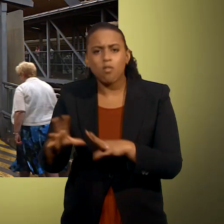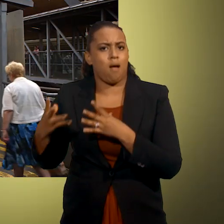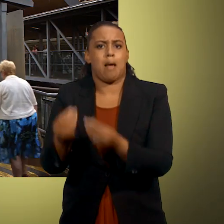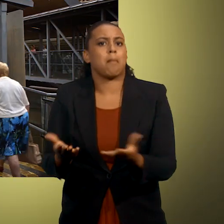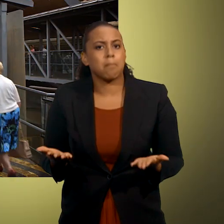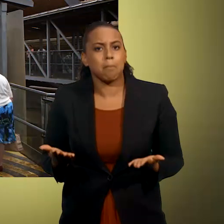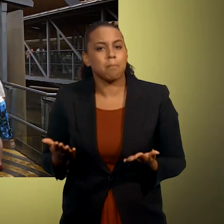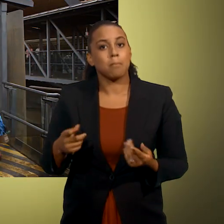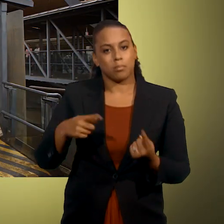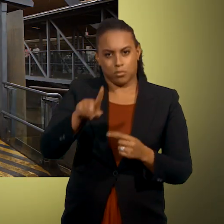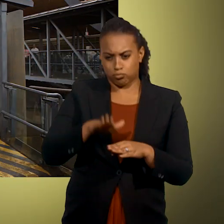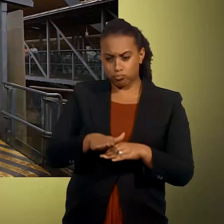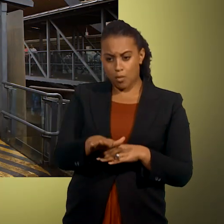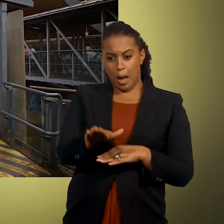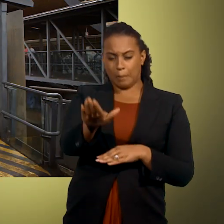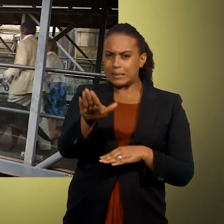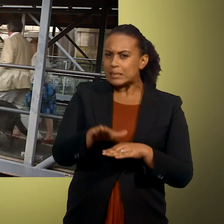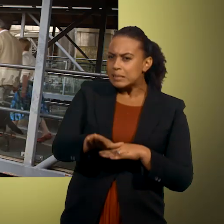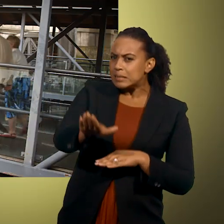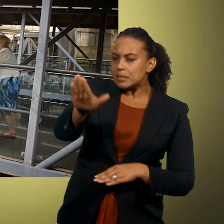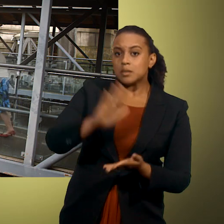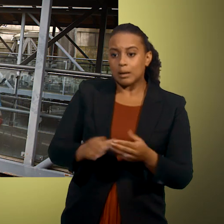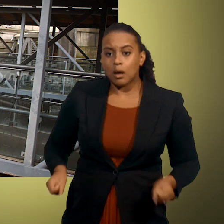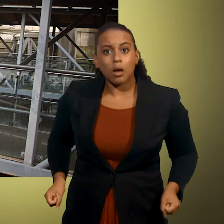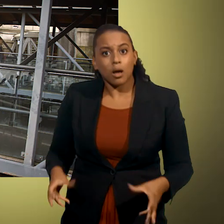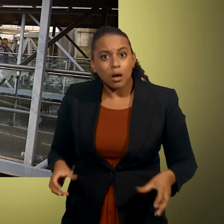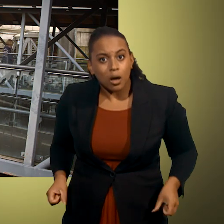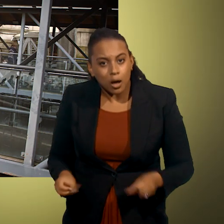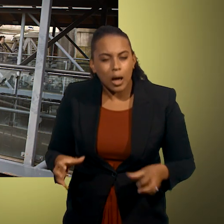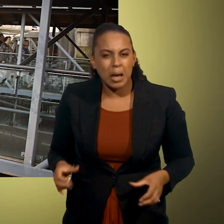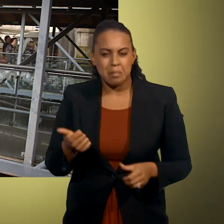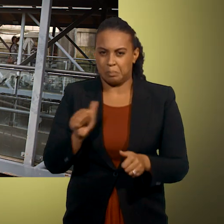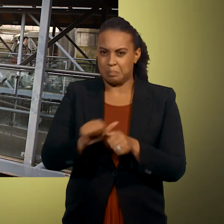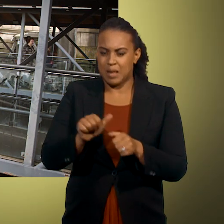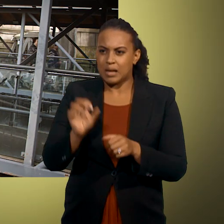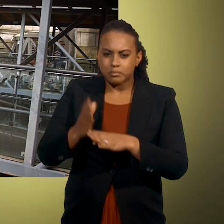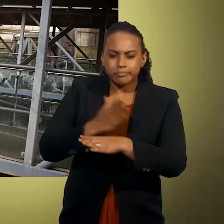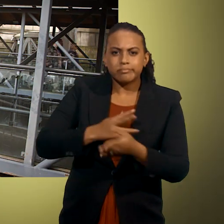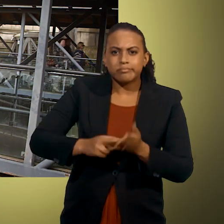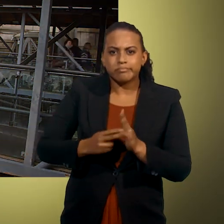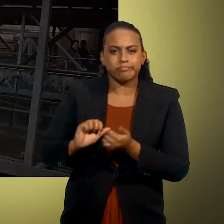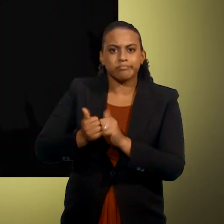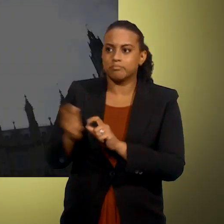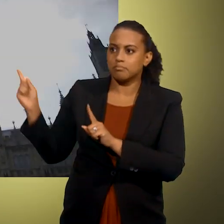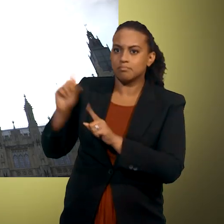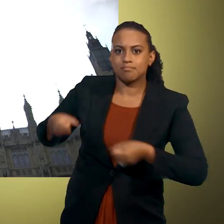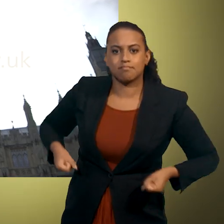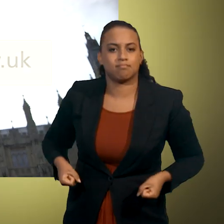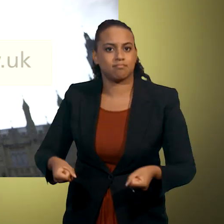Please be aware that the ramp is quite steep so if you're using a manual wheelchair you may need to bring a companion to help you.